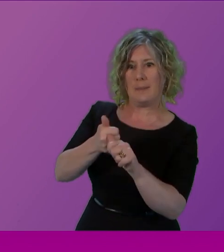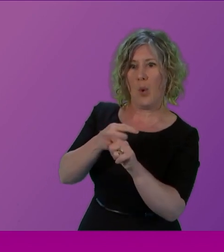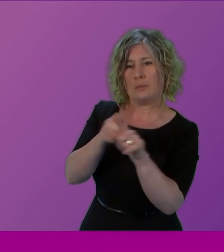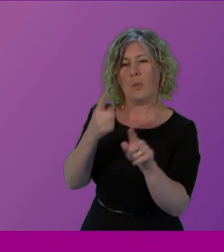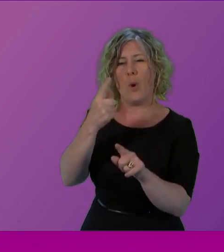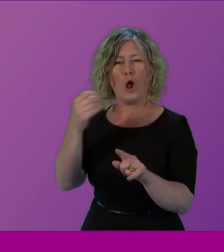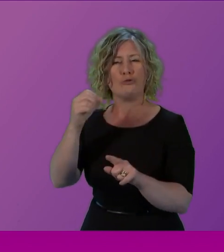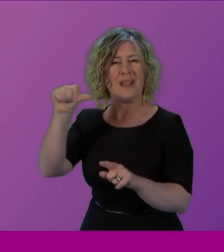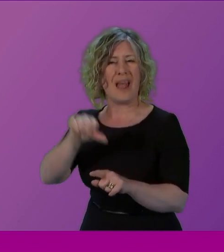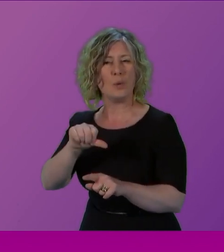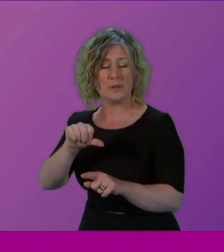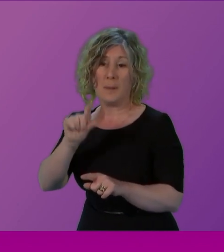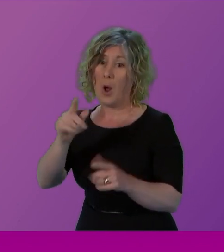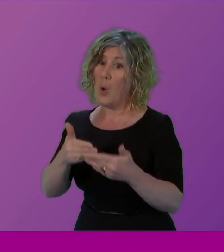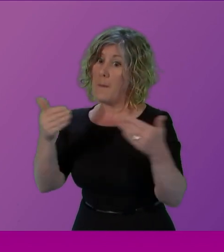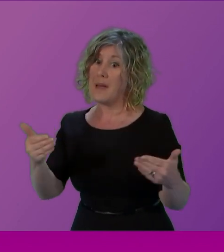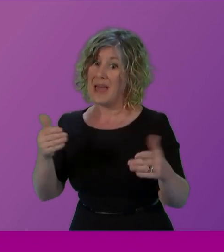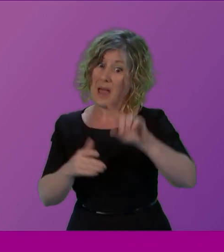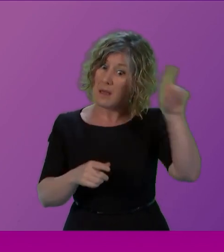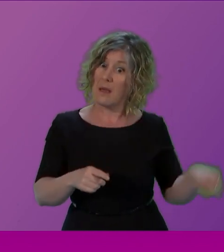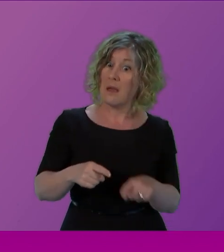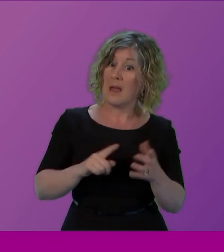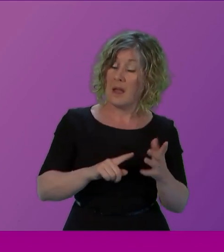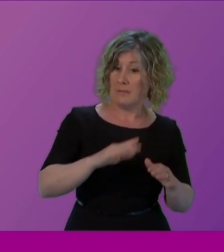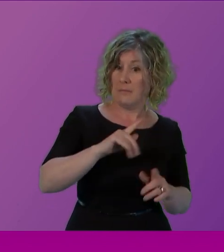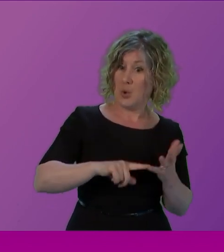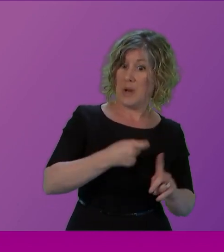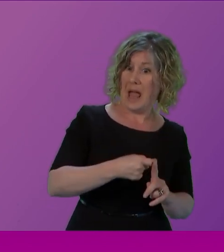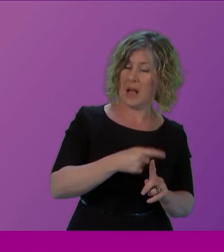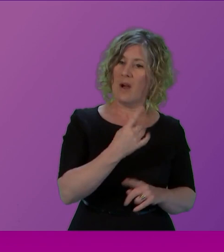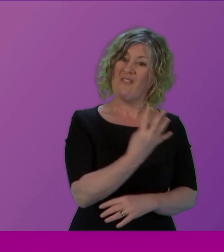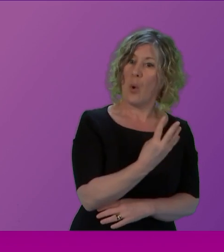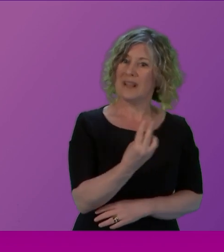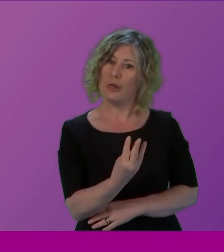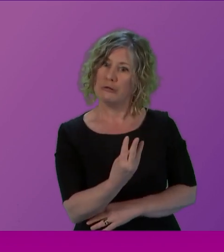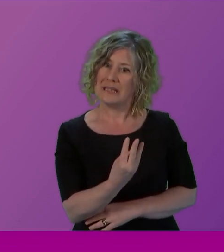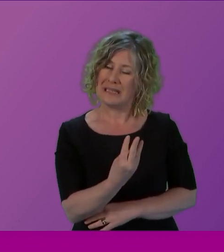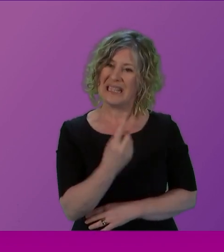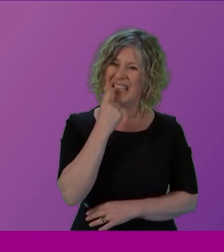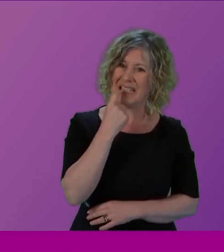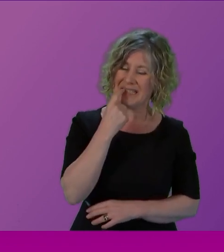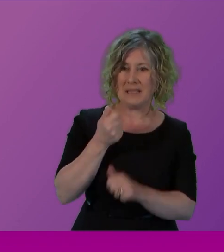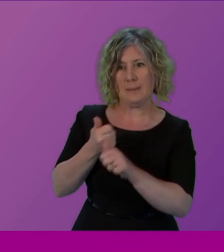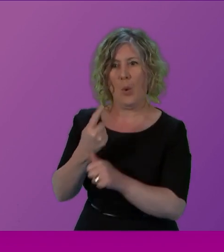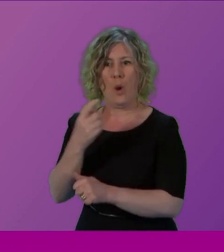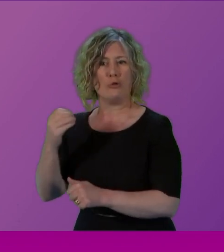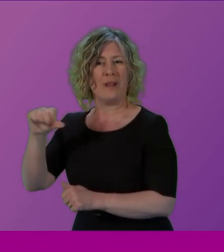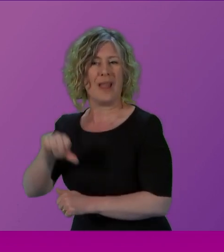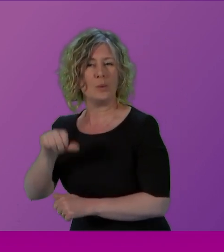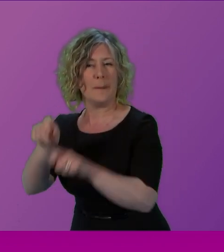just 43 per 100,000 south of the border and some 50.4 per cent of adult patients in Scotland